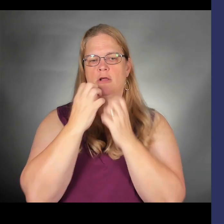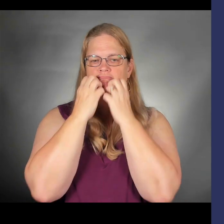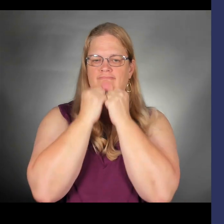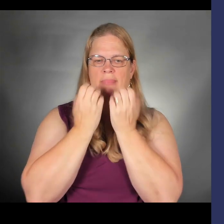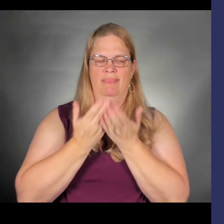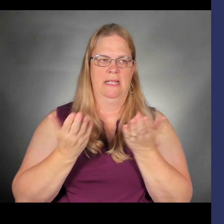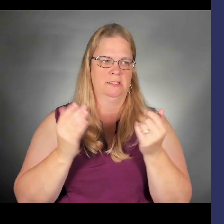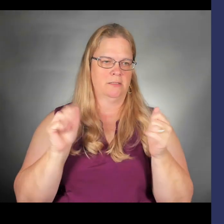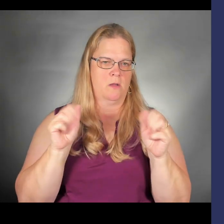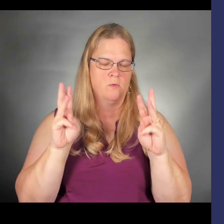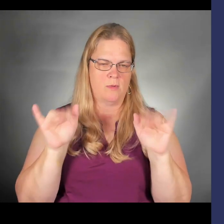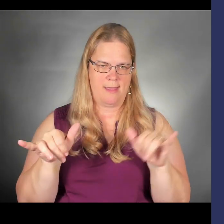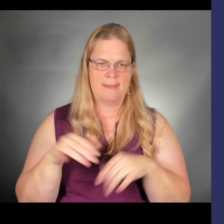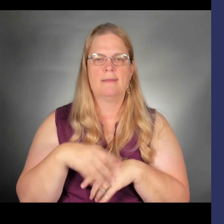Number 13: